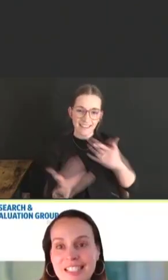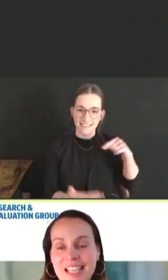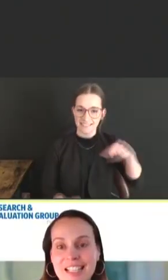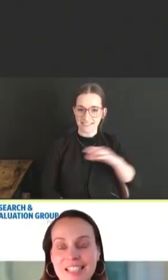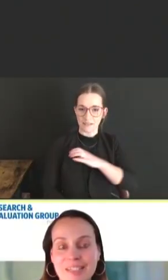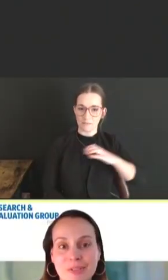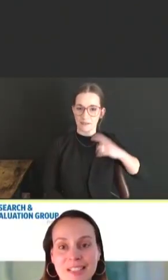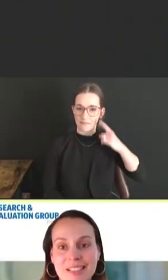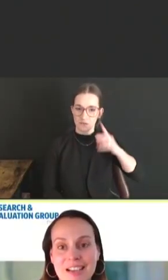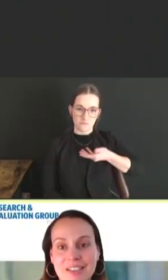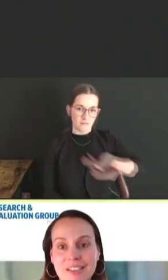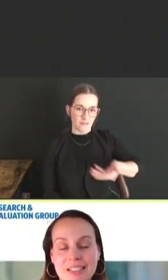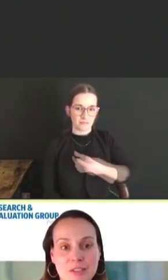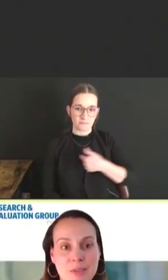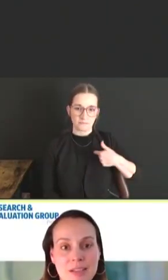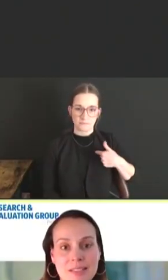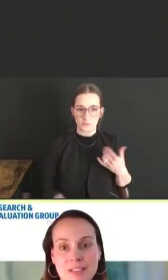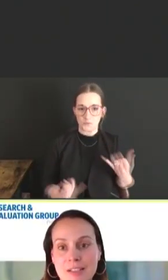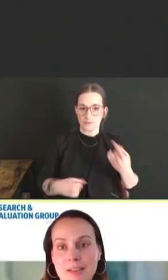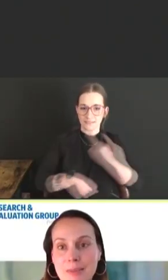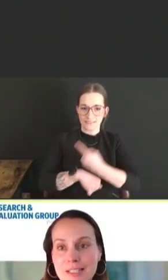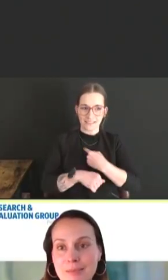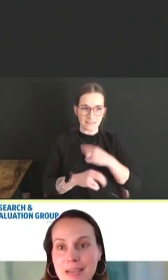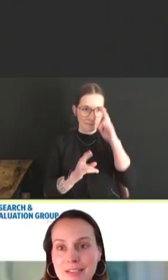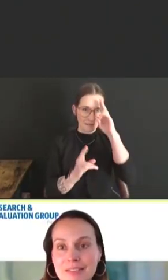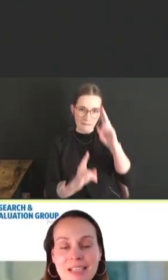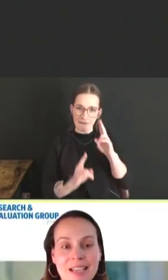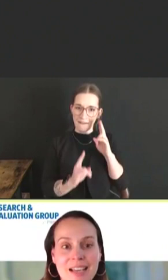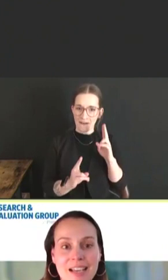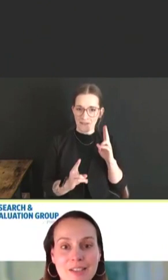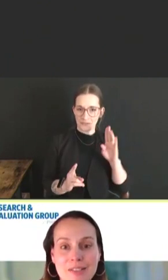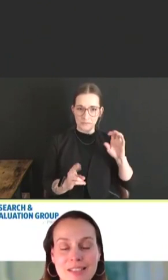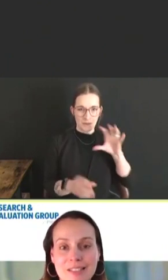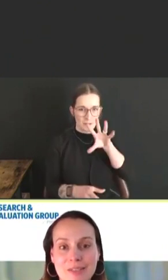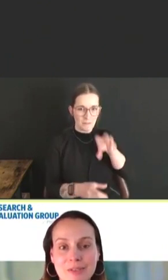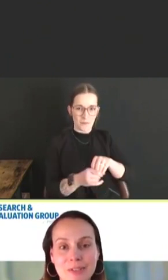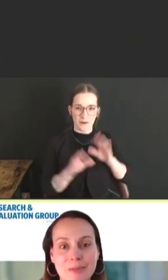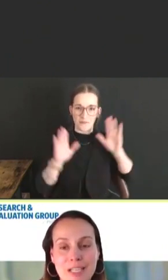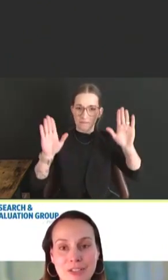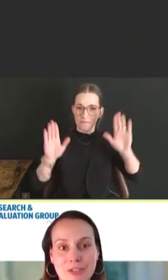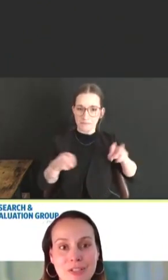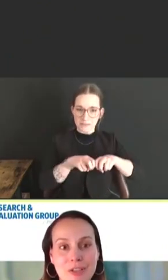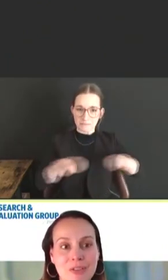today and this is really an honor and to be on such an amazing panel is a real pleasure. So,